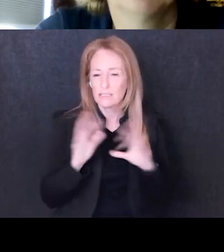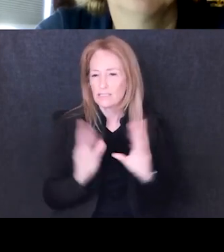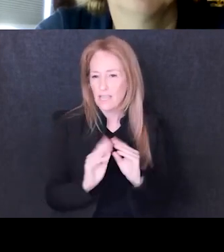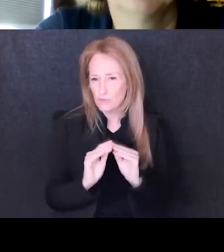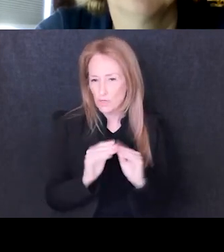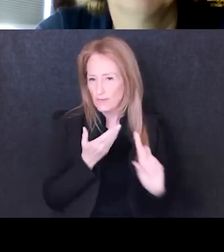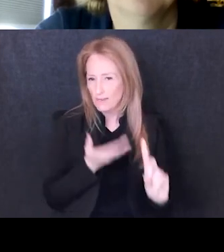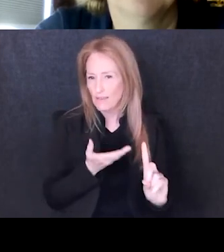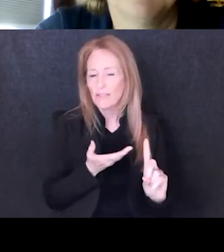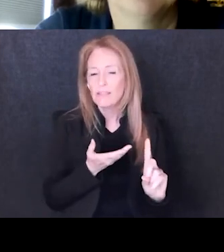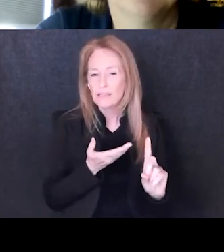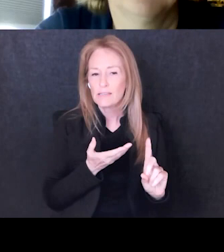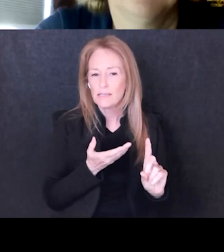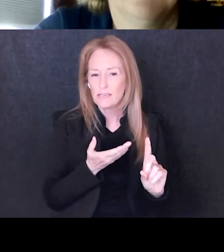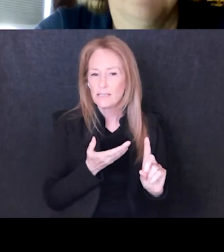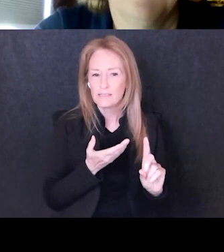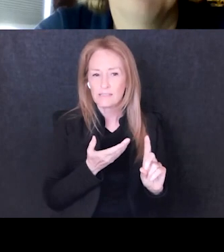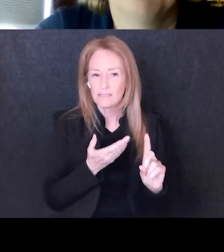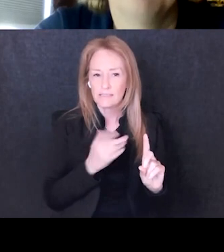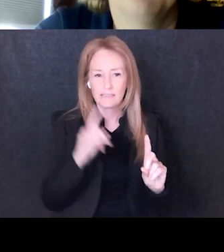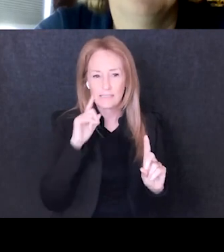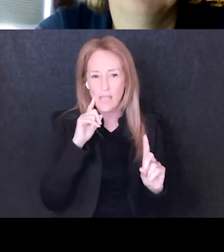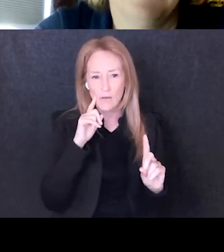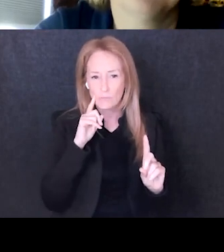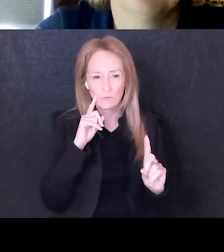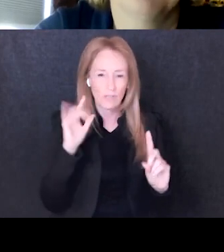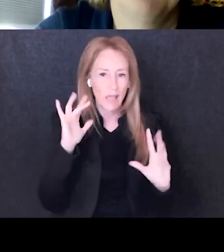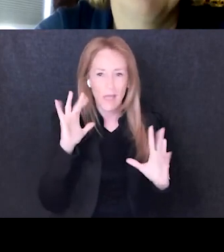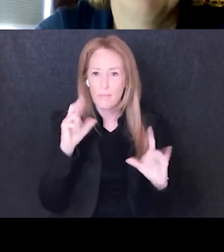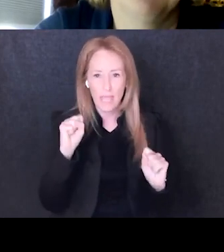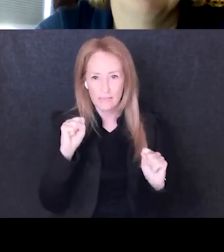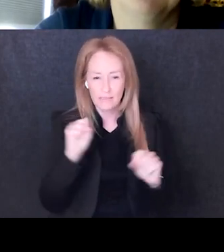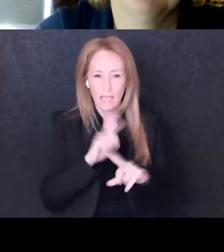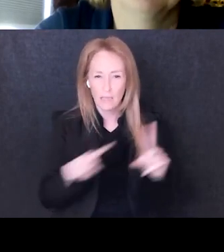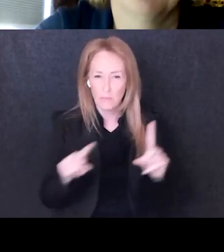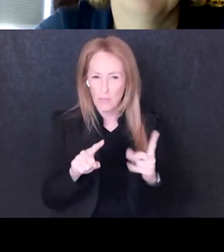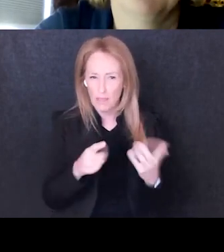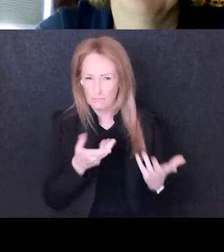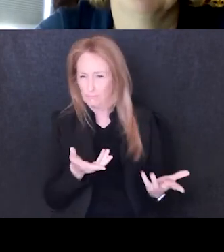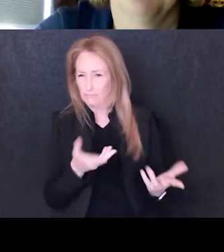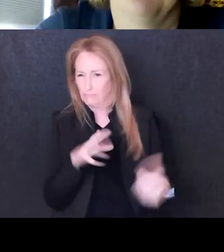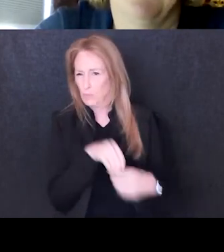THIS ALL SOUNDS AMAZING, BUT PUT IT INTO ACTION AND MAKE ME BELIEVE IT. SHOW ME WHAT YOU CAN DO.